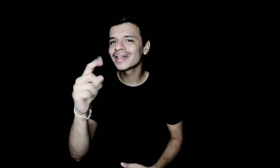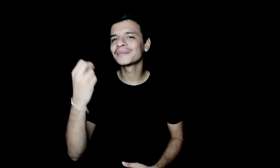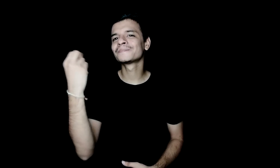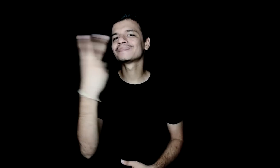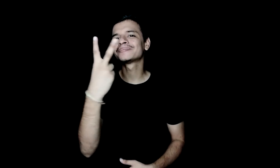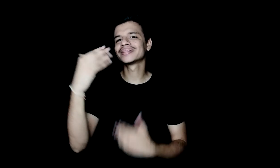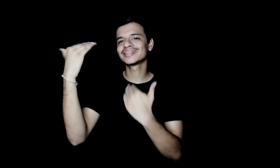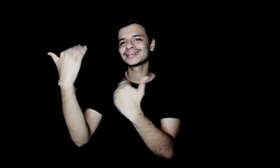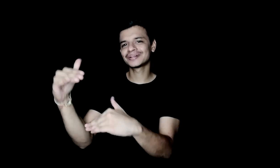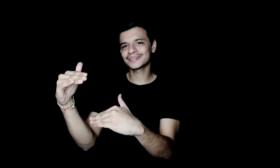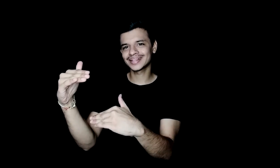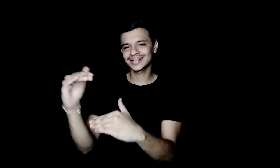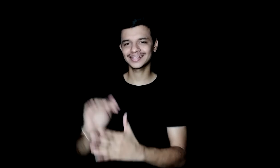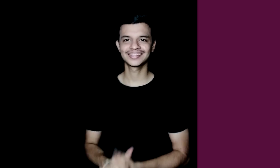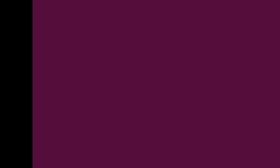But only 2 months limited